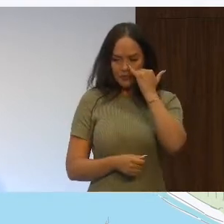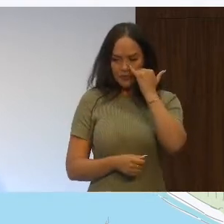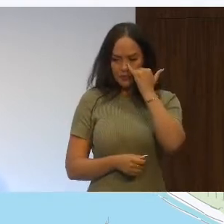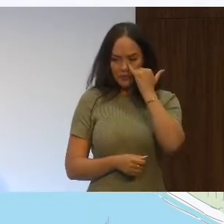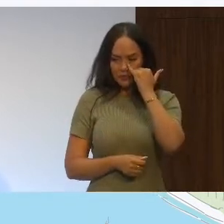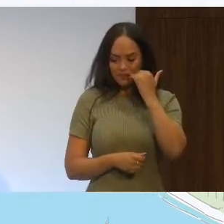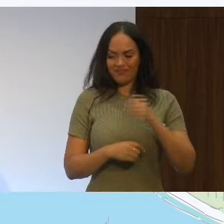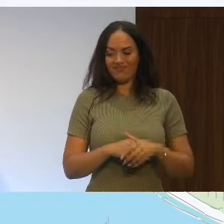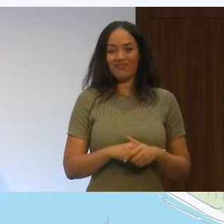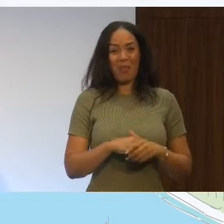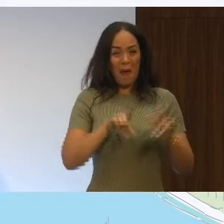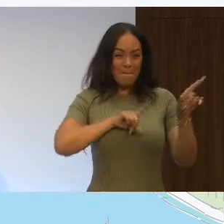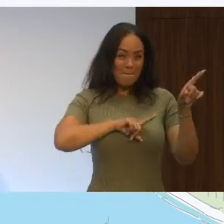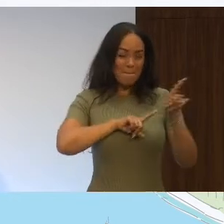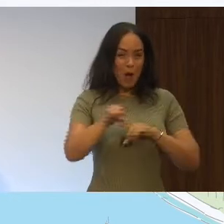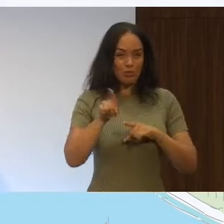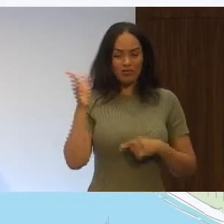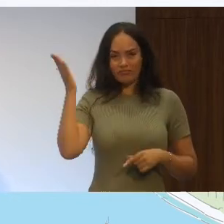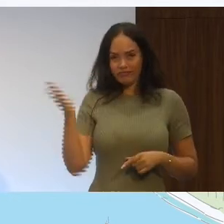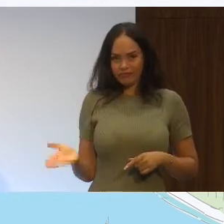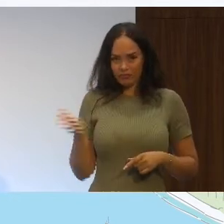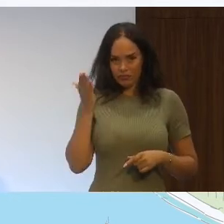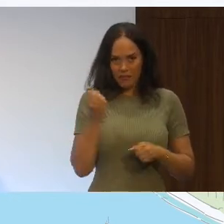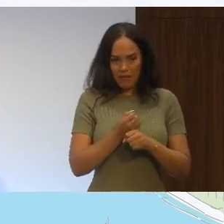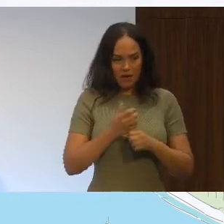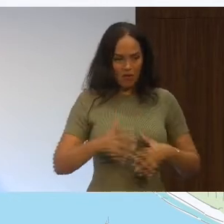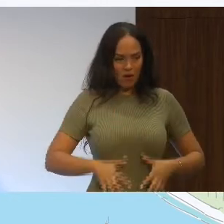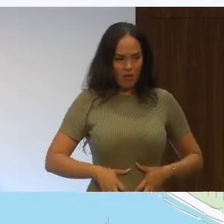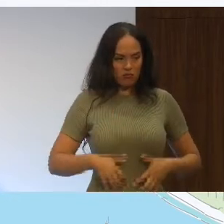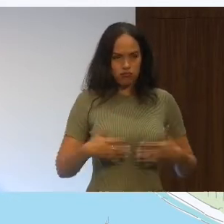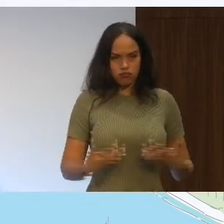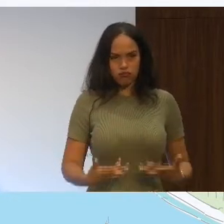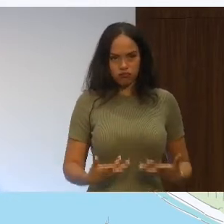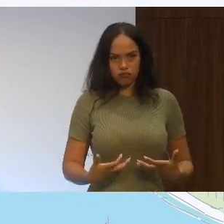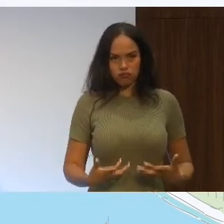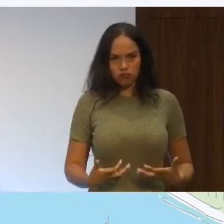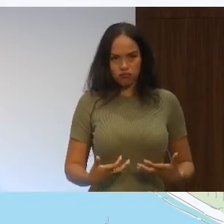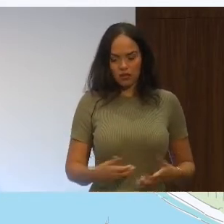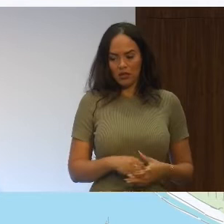most of these drugs cause weight gain and except to topirimate, which can cause weight loss